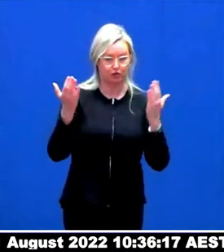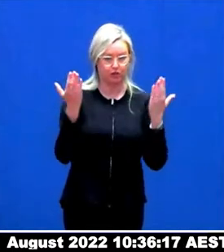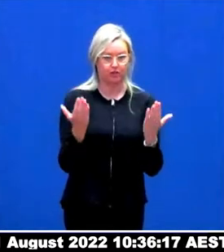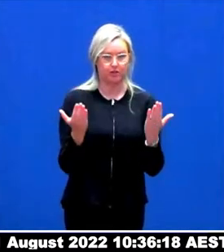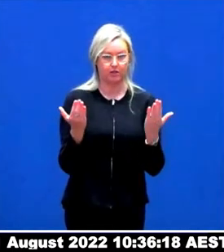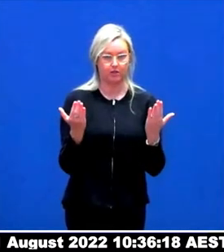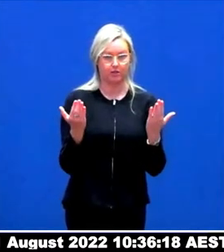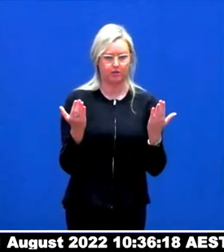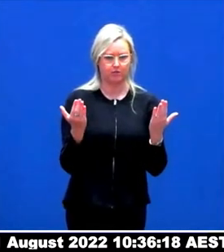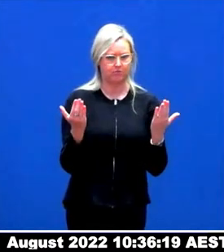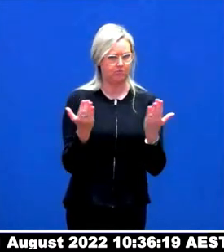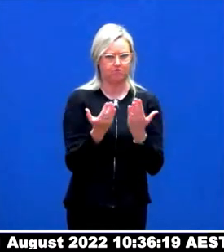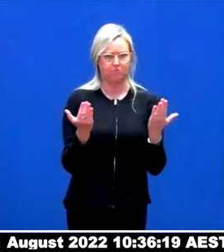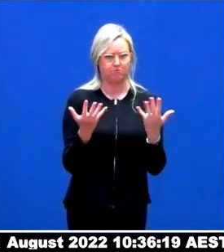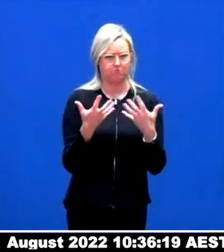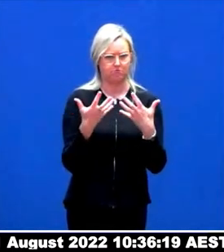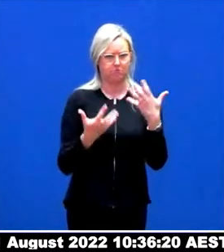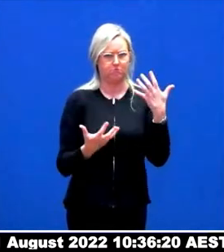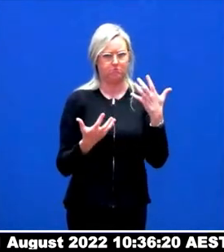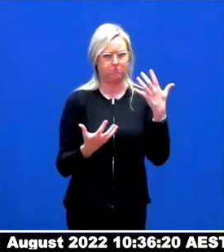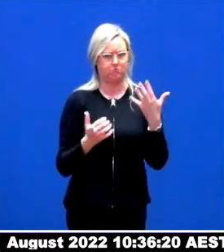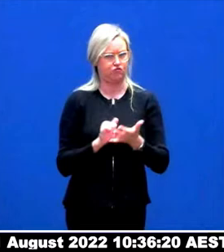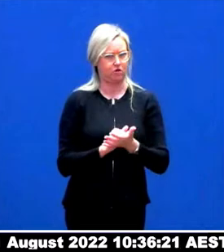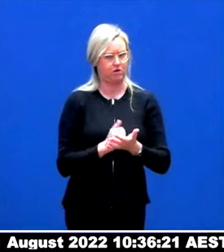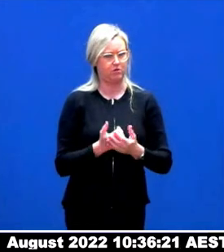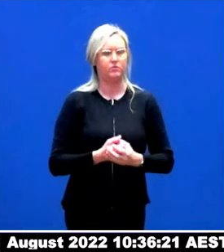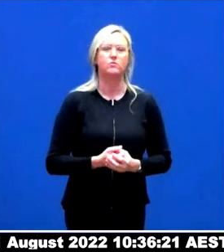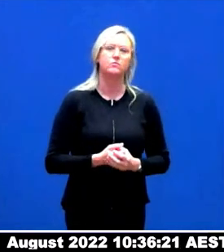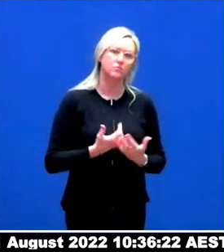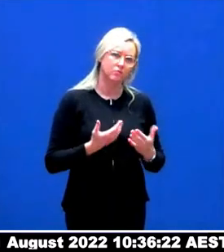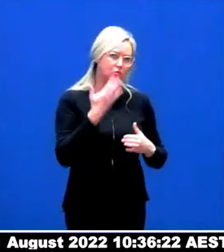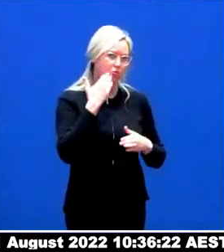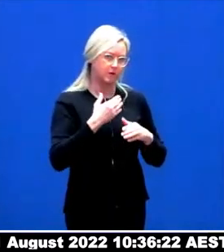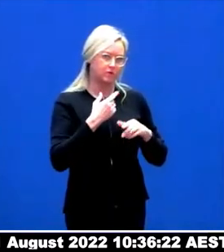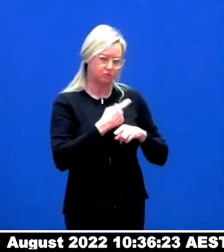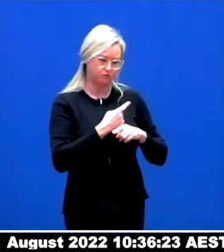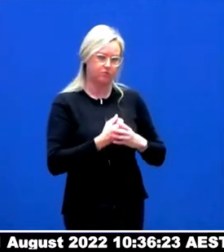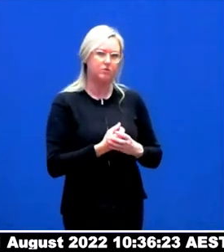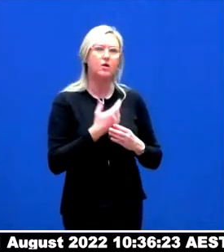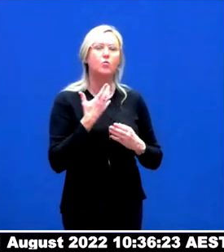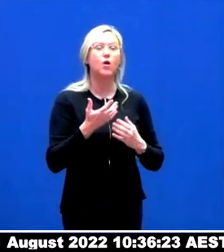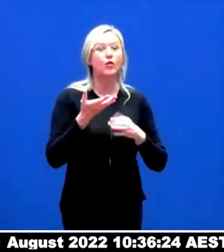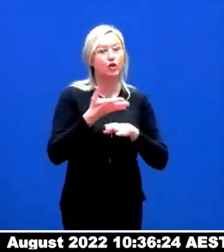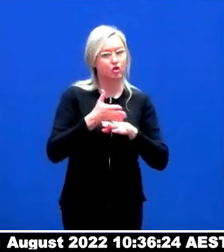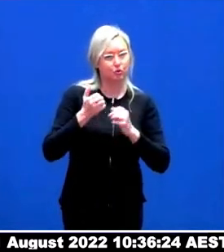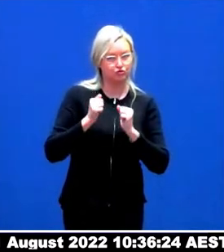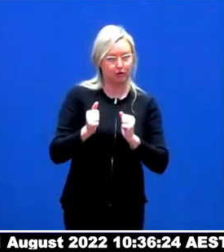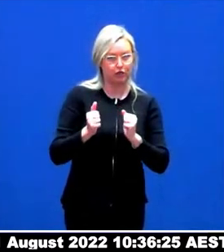are they? DEBBIE MITCHELL: Well, under the Strategy, as I mentioned before, all